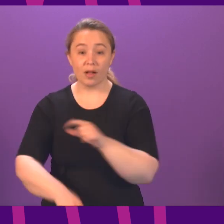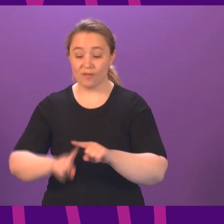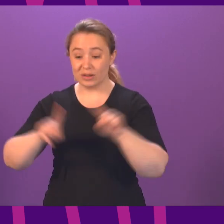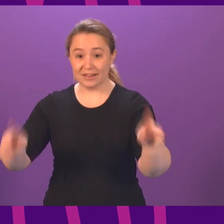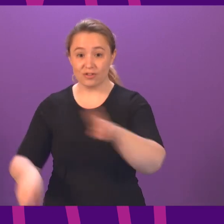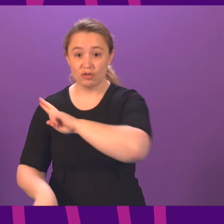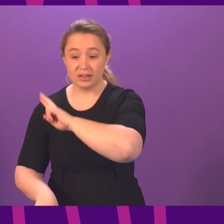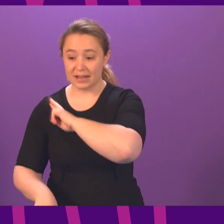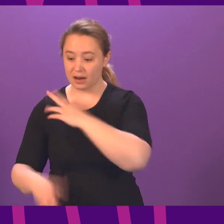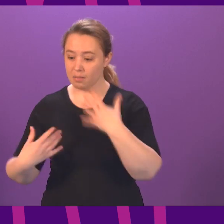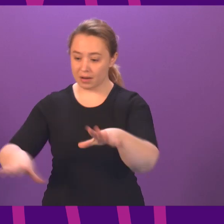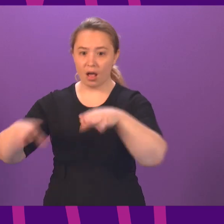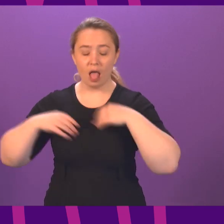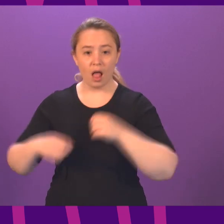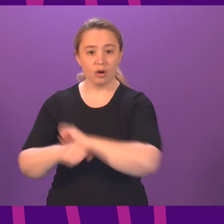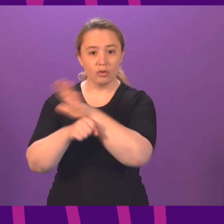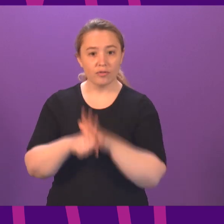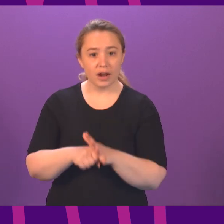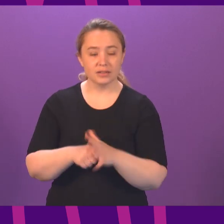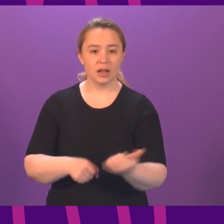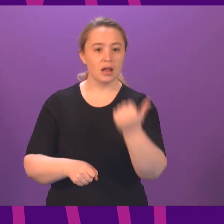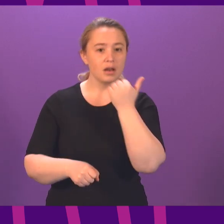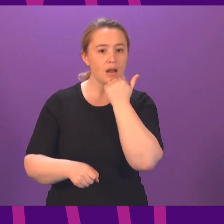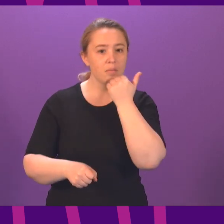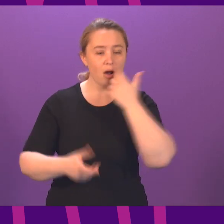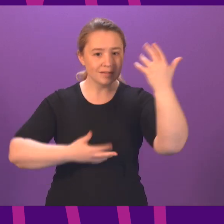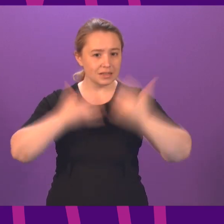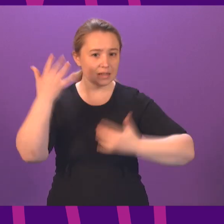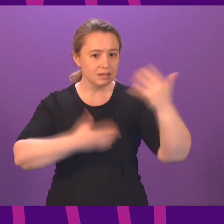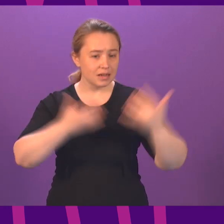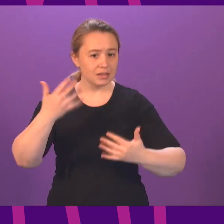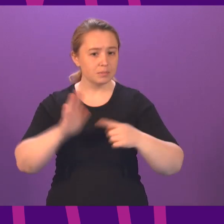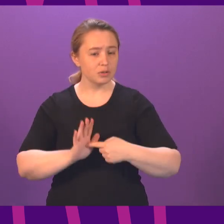Health Scotland data has revealed the concerning number of patients affected. What measures